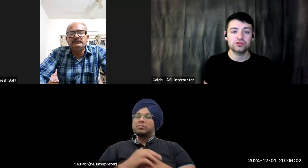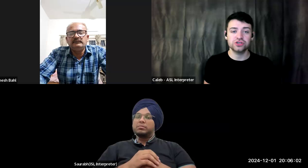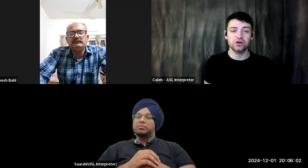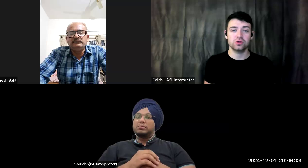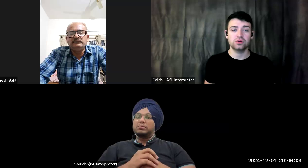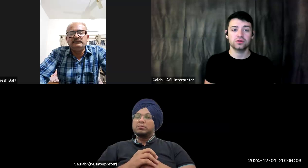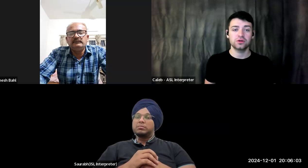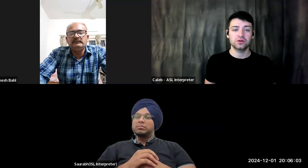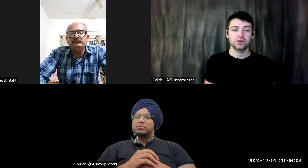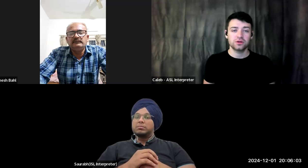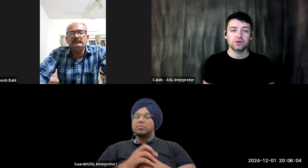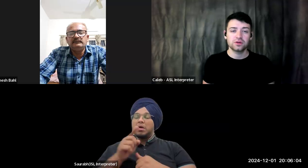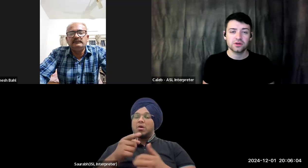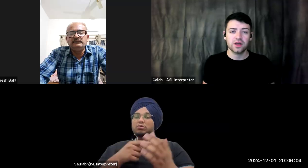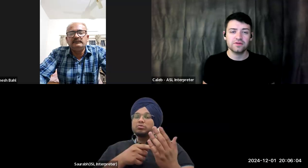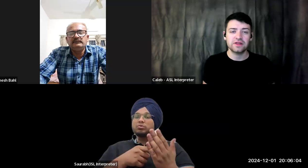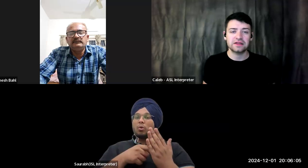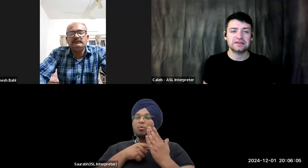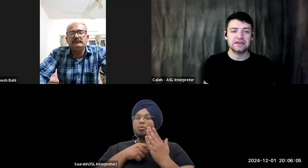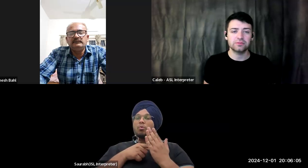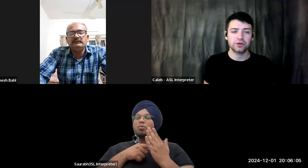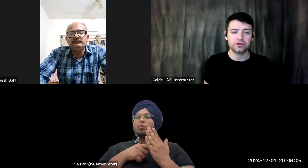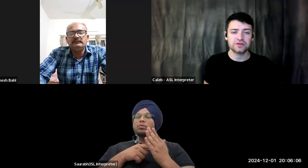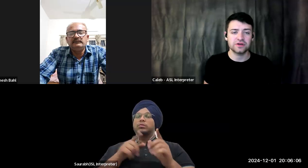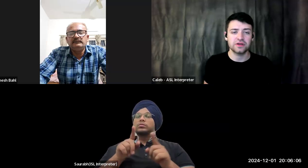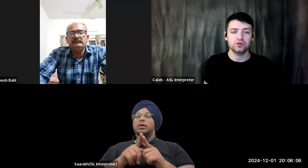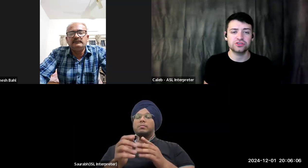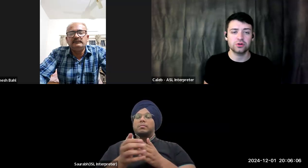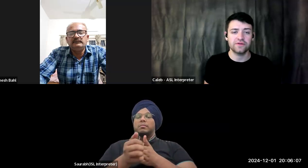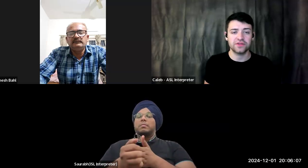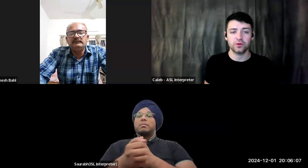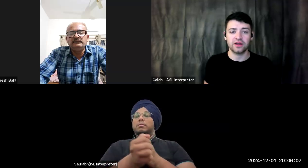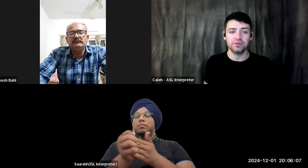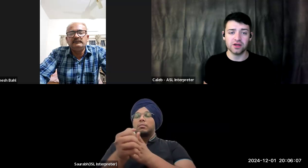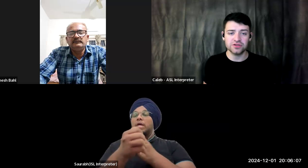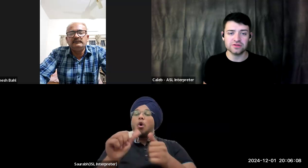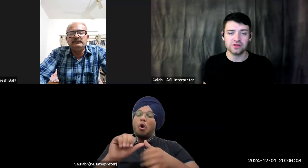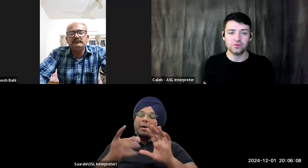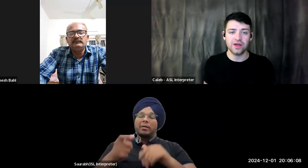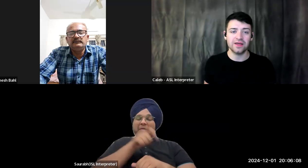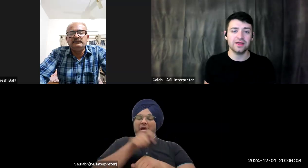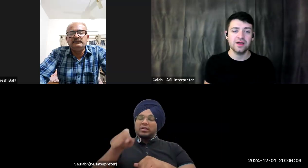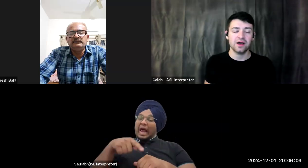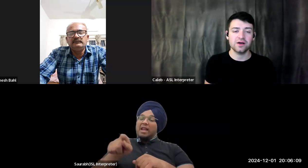And it will show kind of like a leading person it will show if there were any blockages along the way.